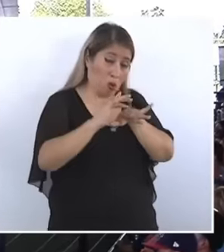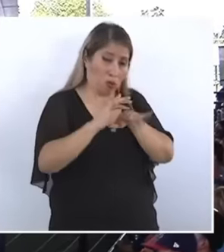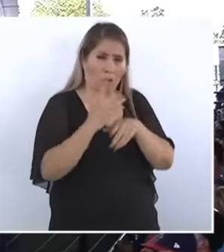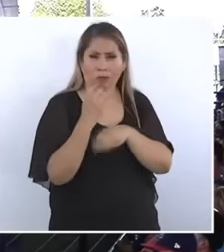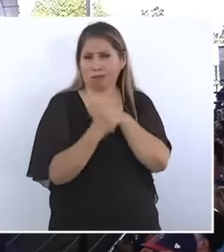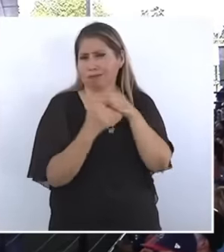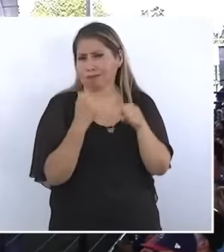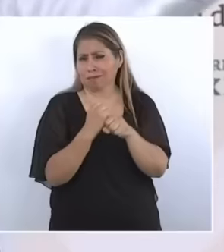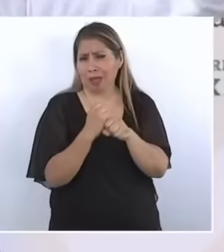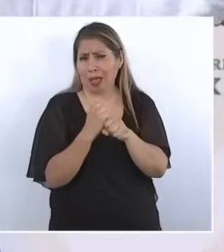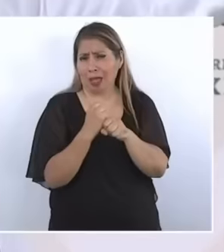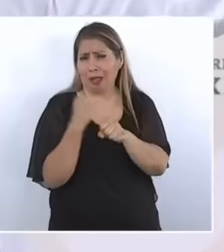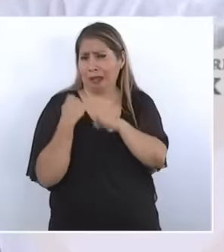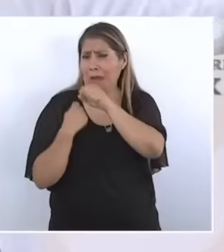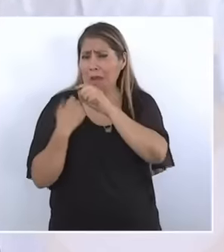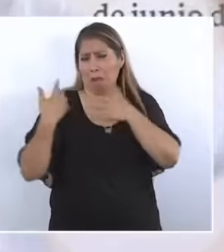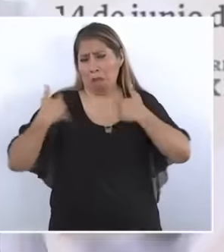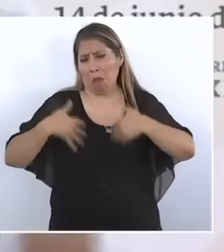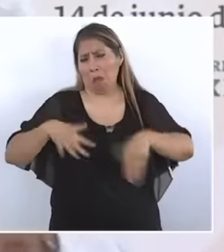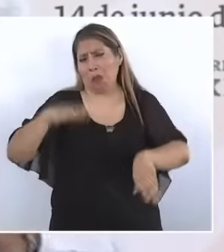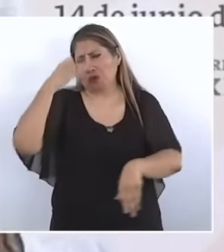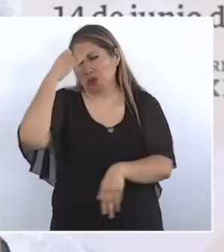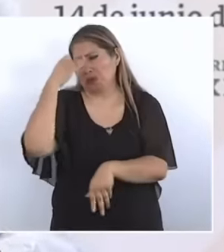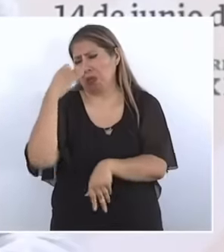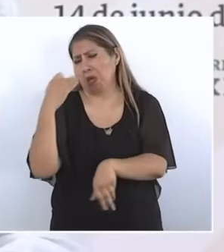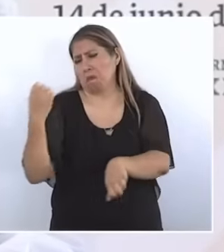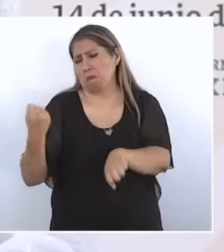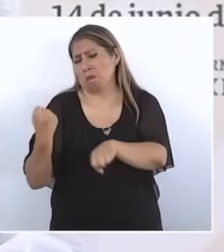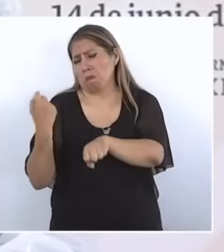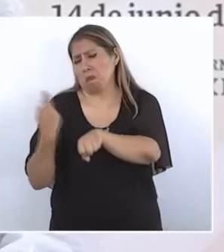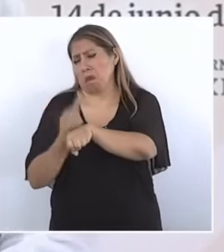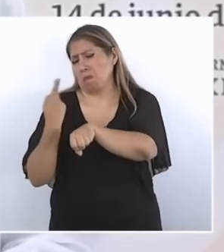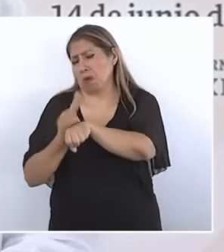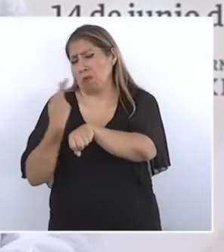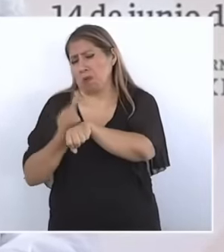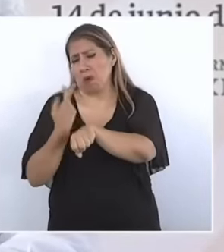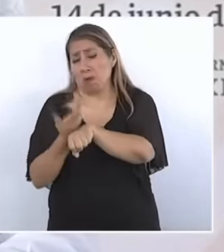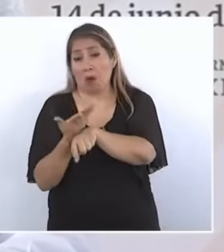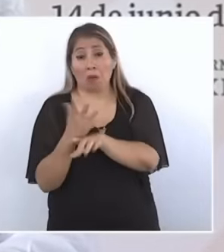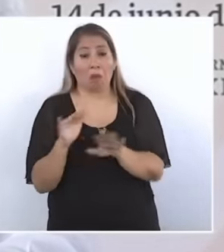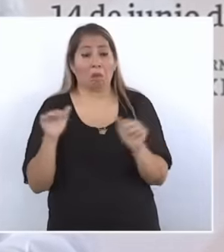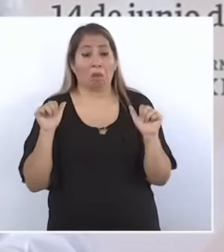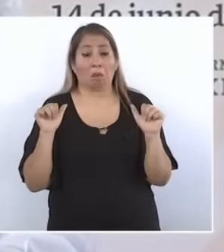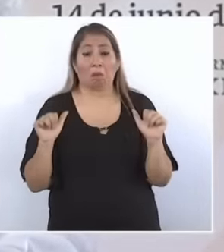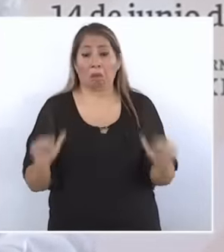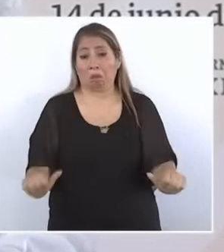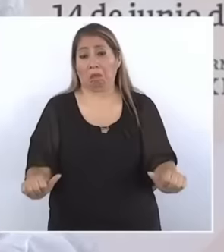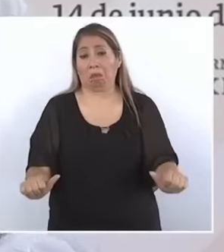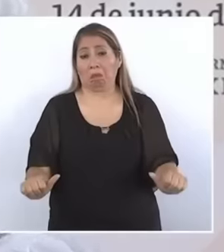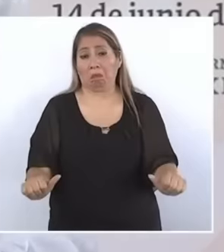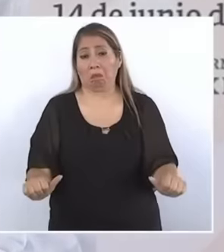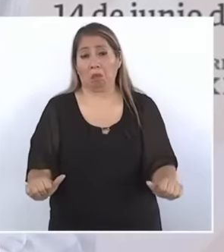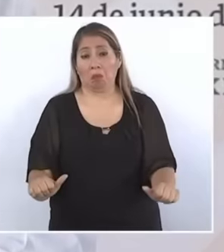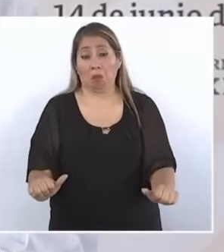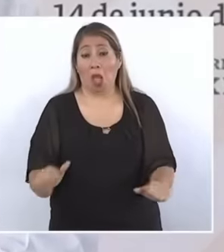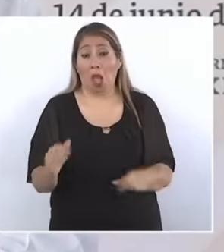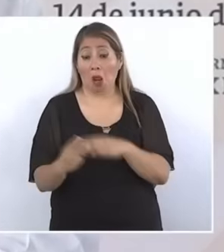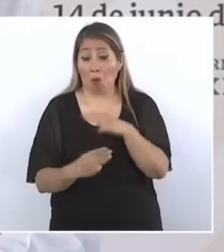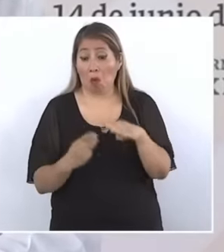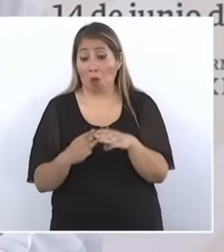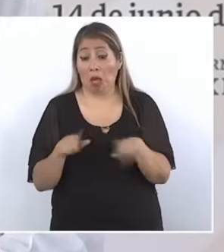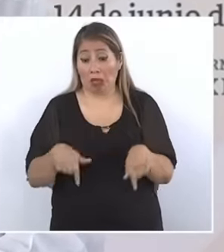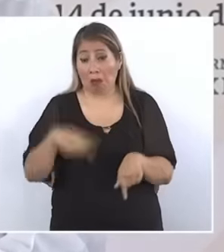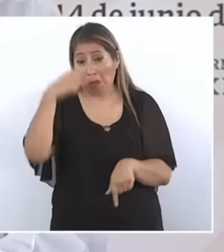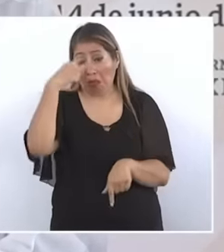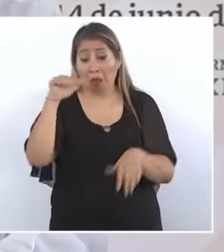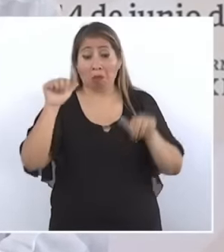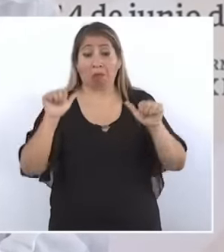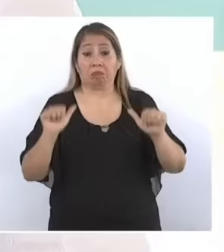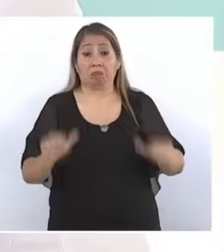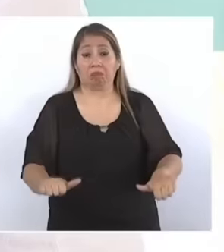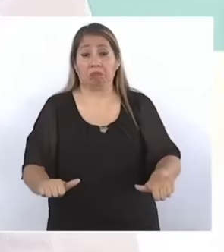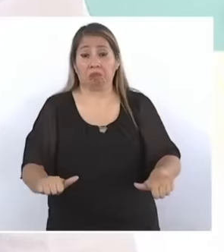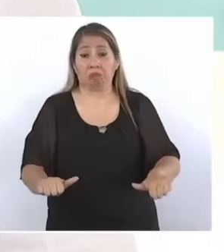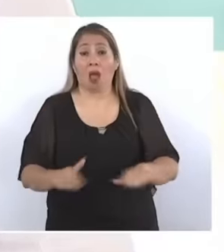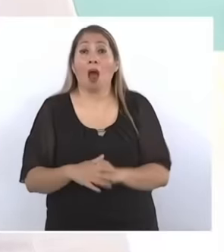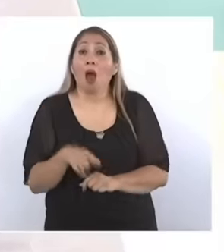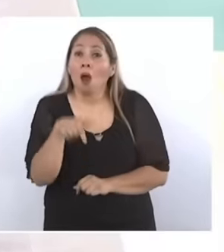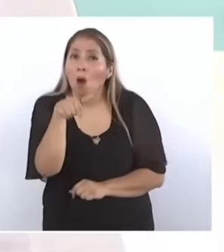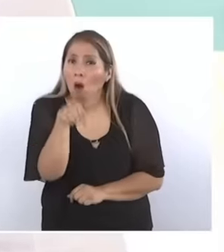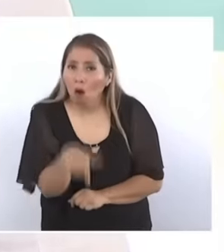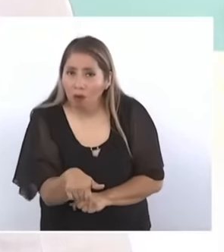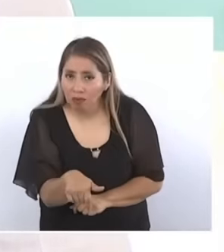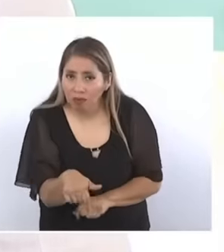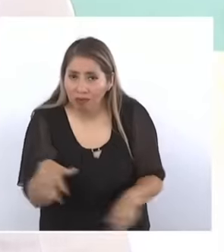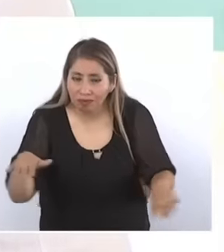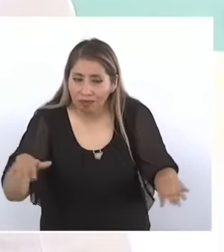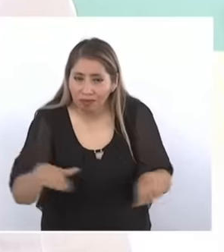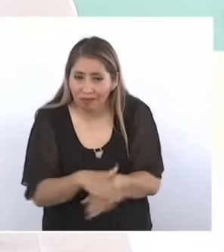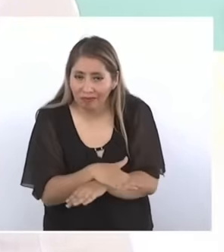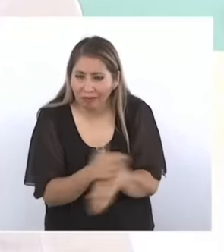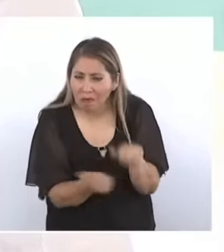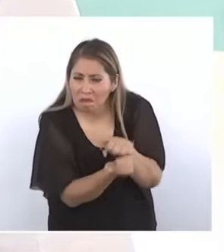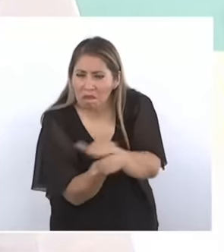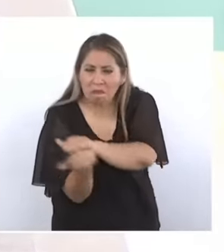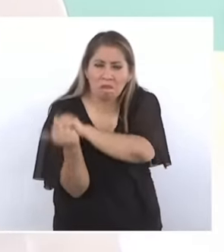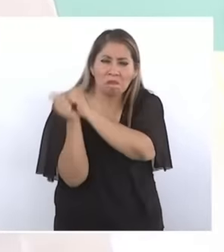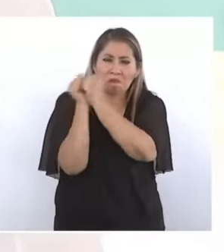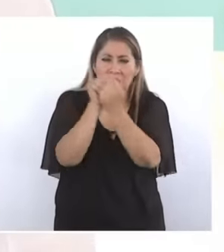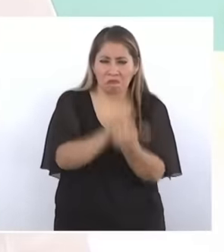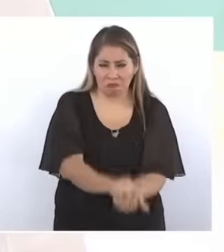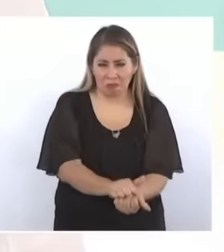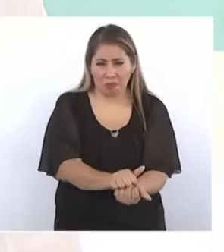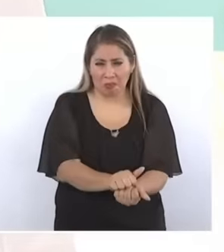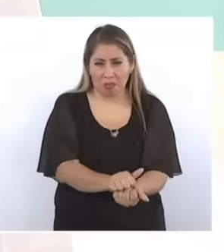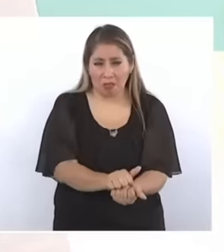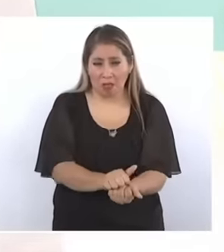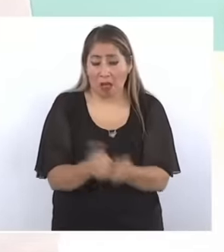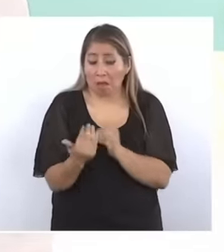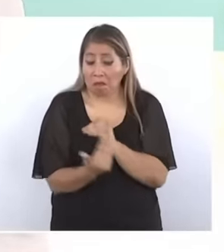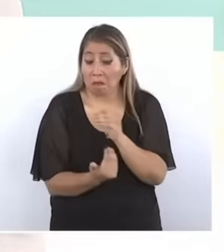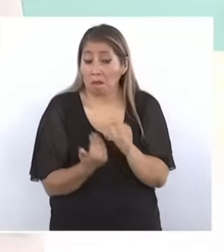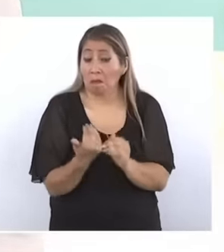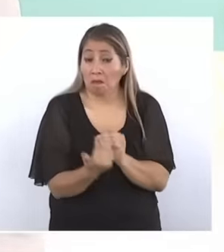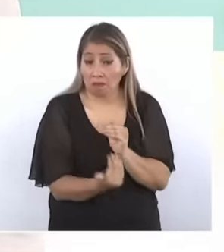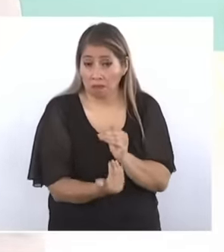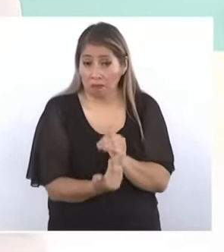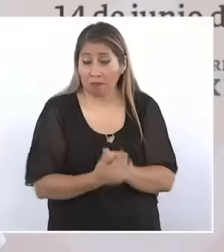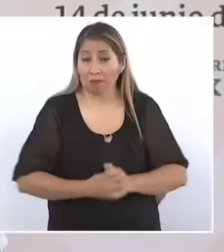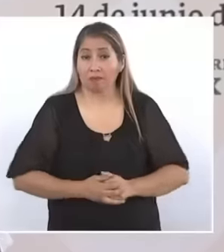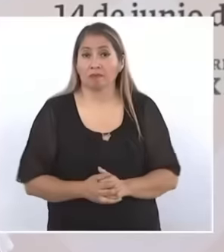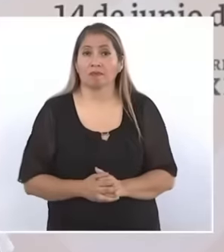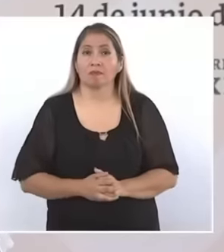nothing of immobility happened and now we have the happiness that changes never seen before are taking place,